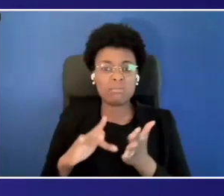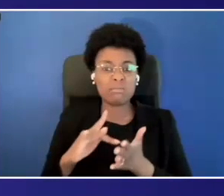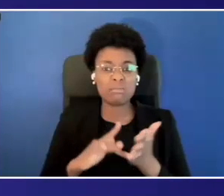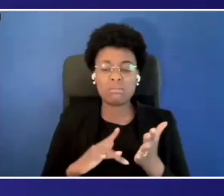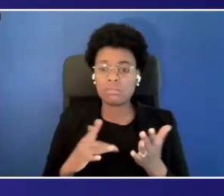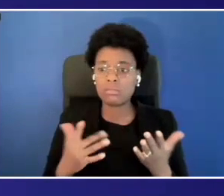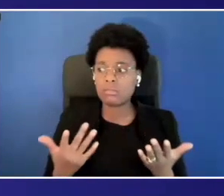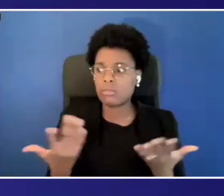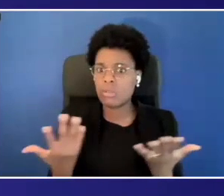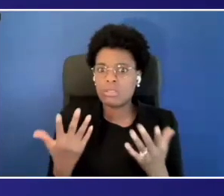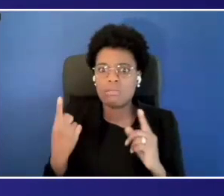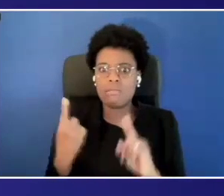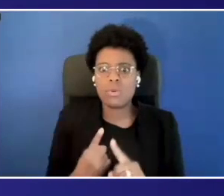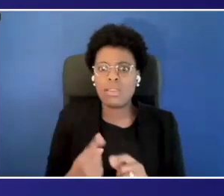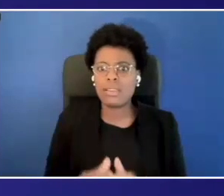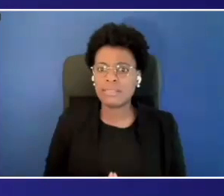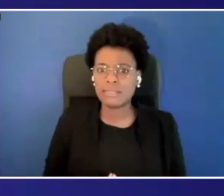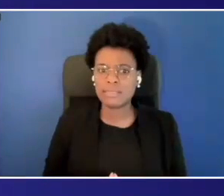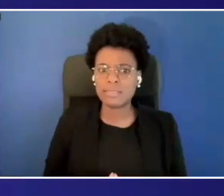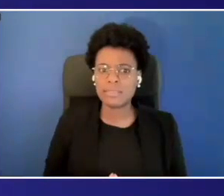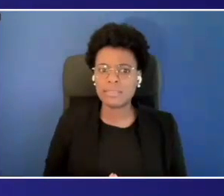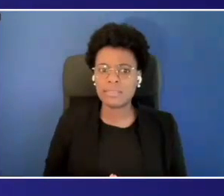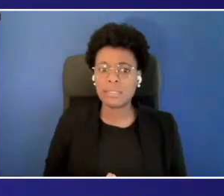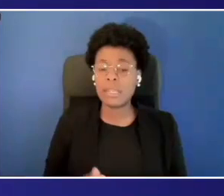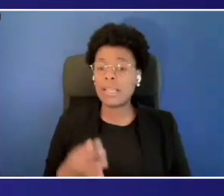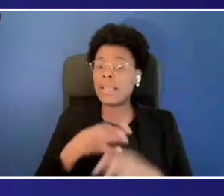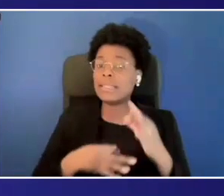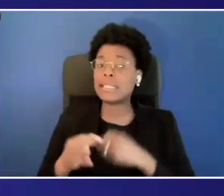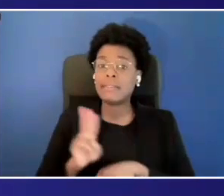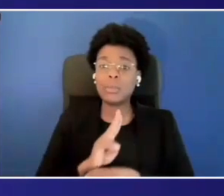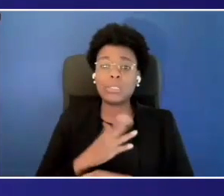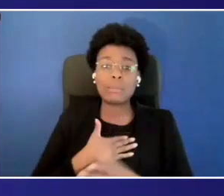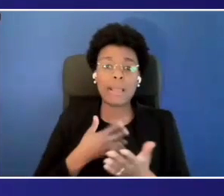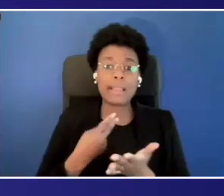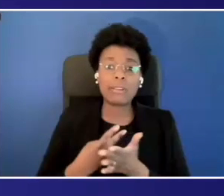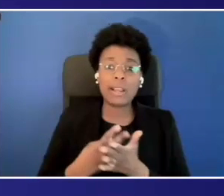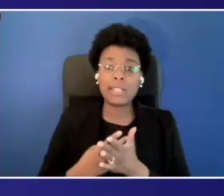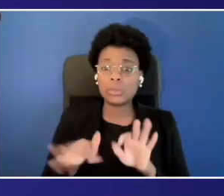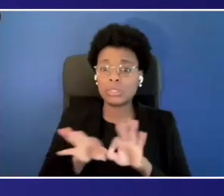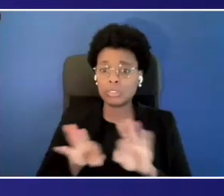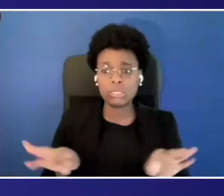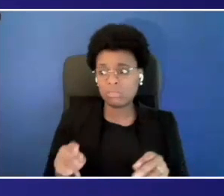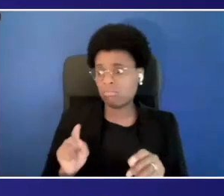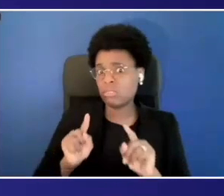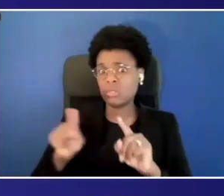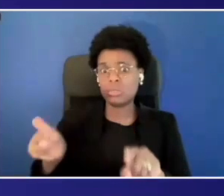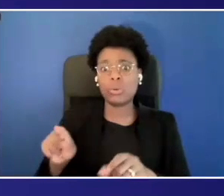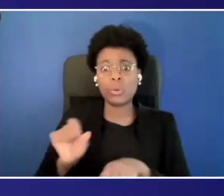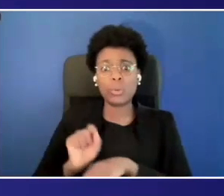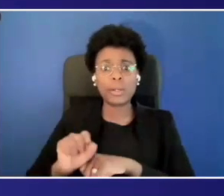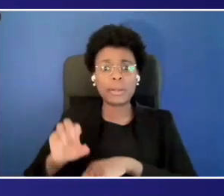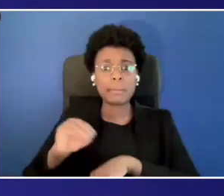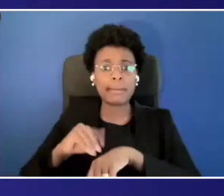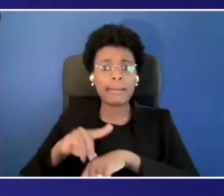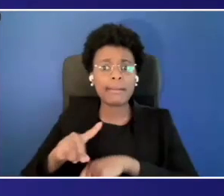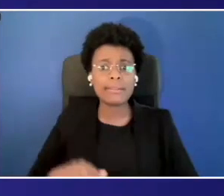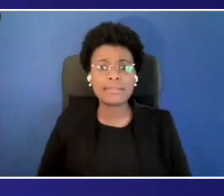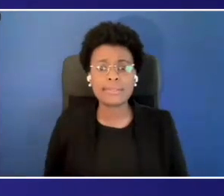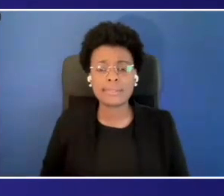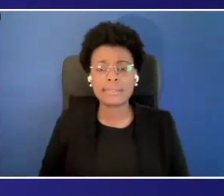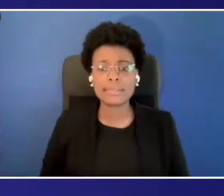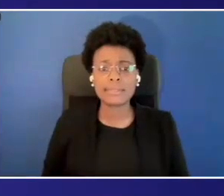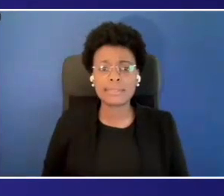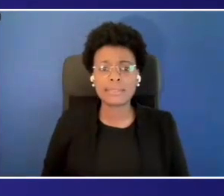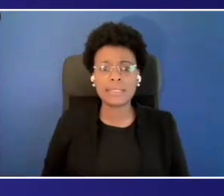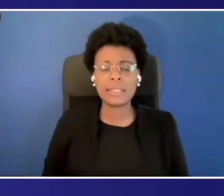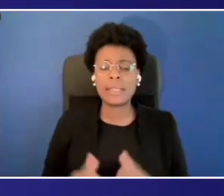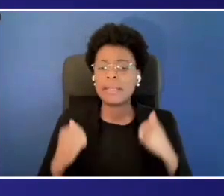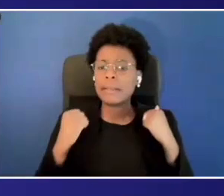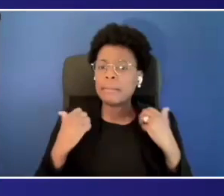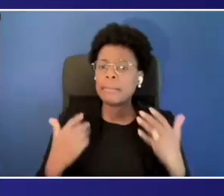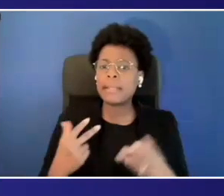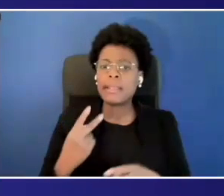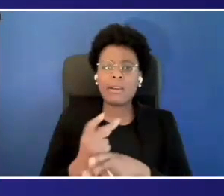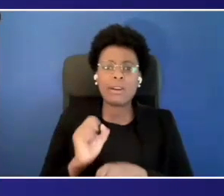Instead of using my actual graduate degree, I might as well be working at McDonald's. So, again, there are so many hard working families who are using opportunities for PSLF and IDR.